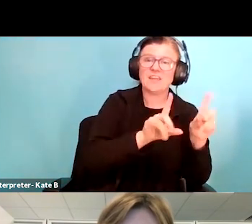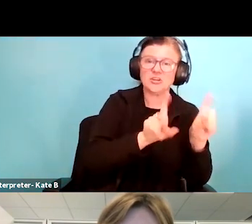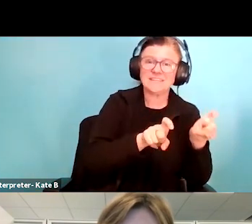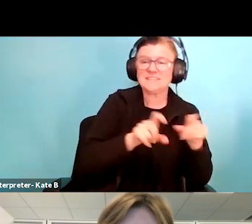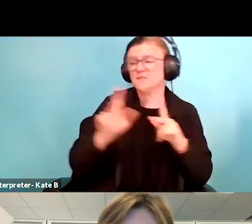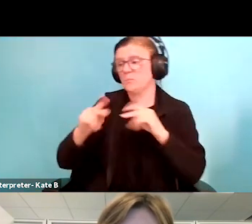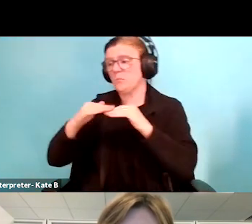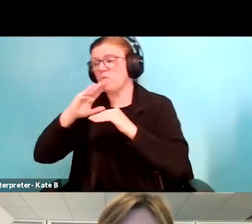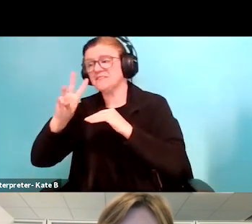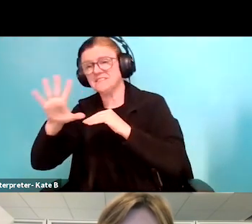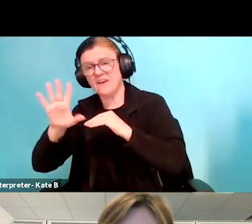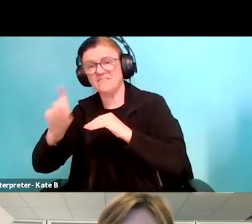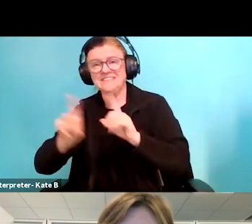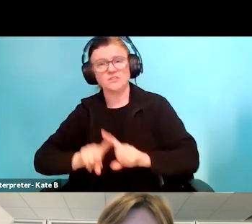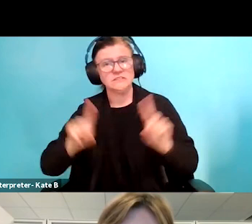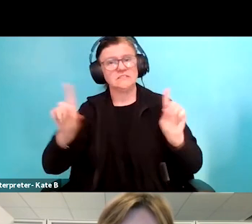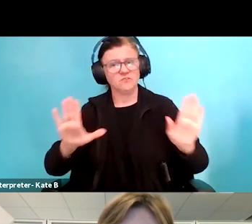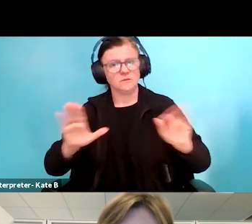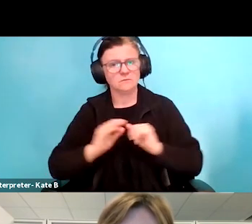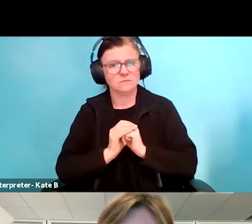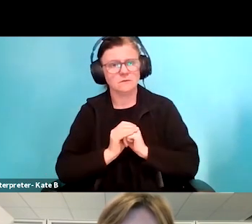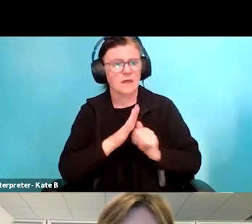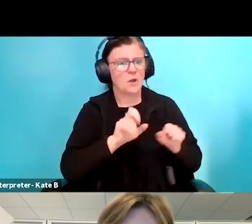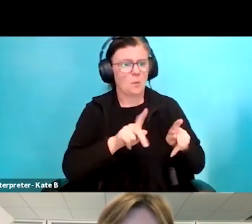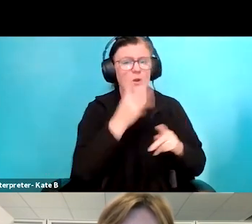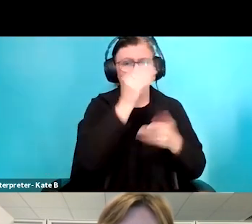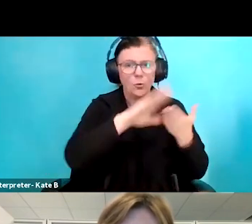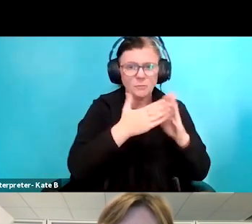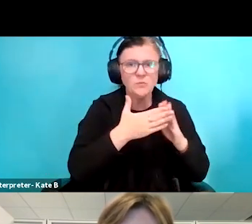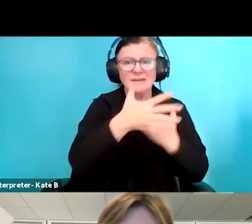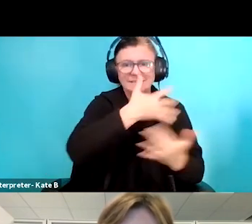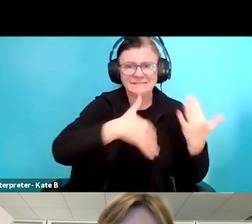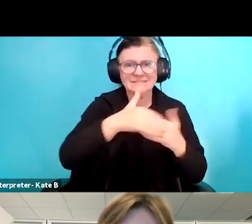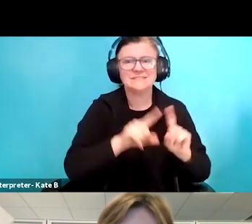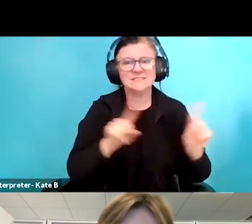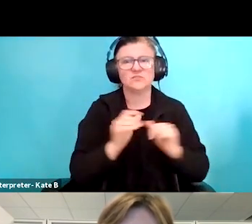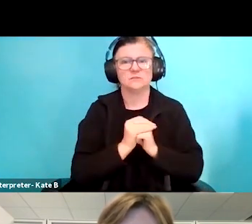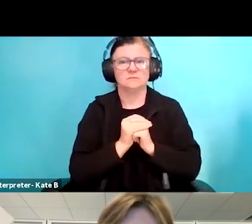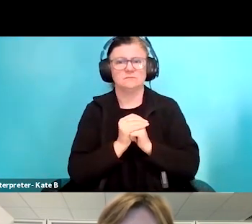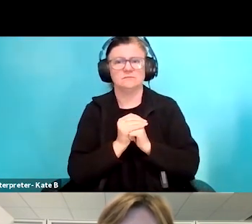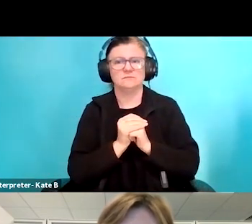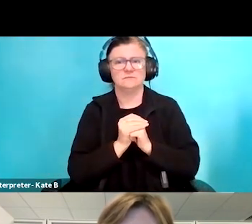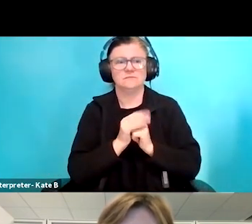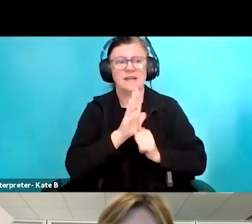different opportunities to engage in the community, different avenues for volunteering. So